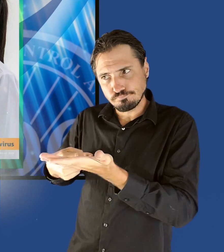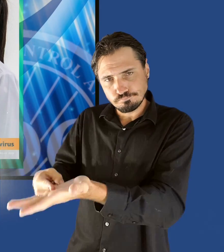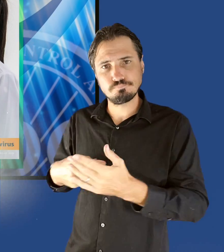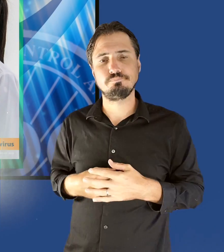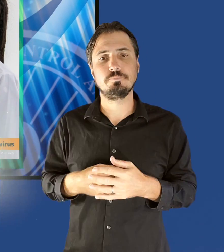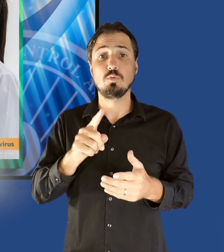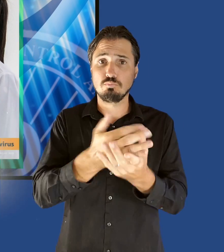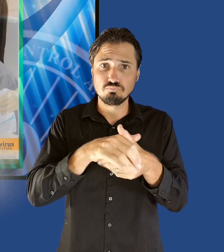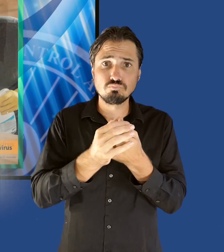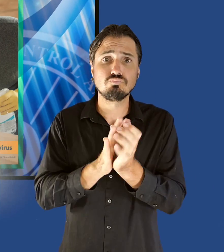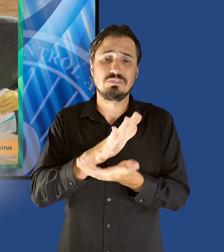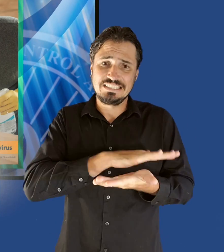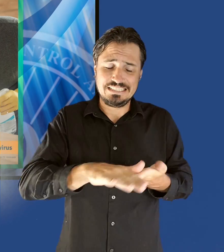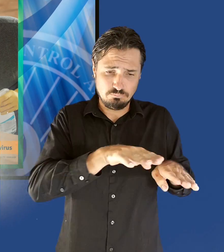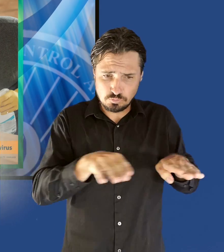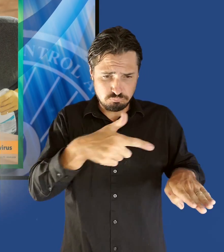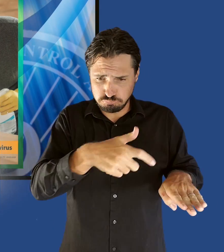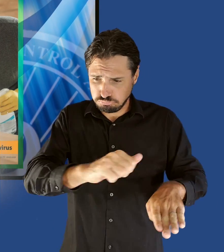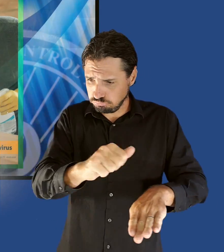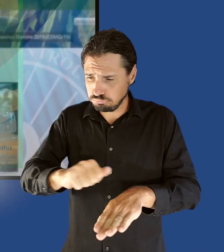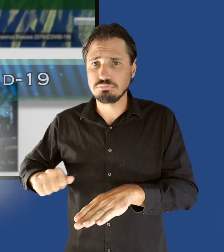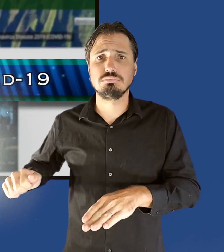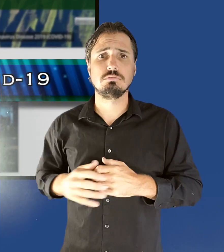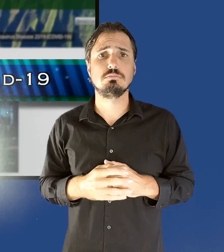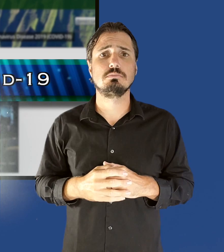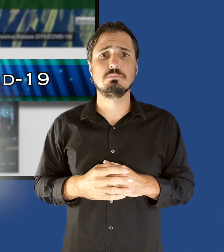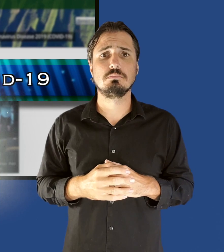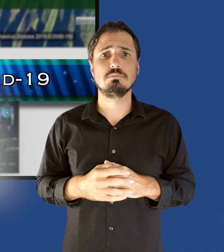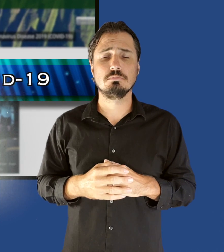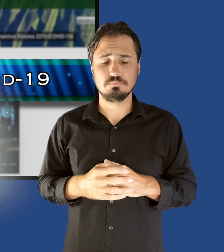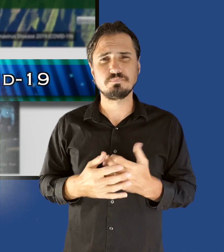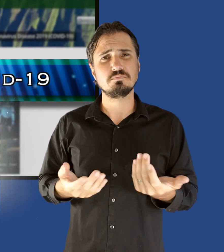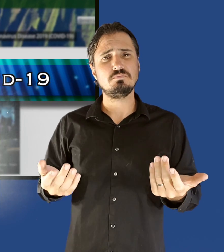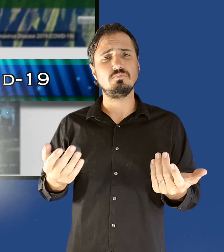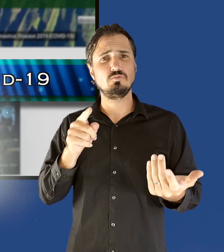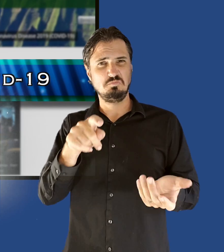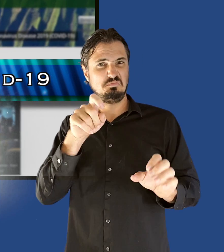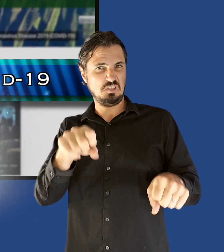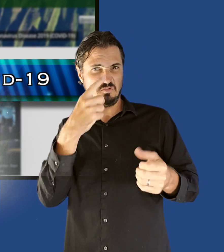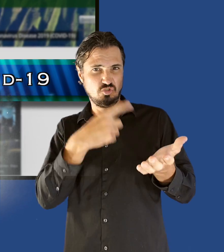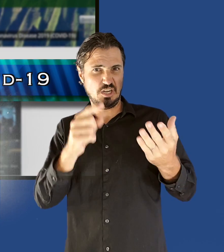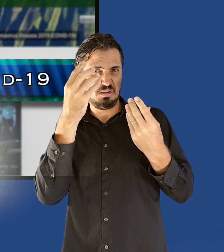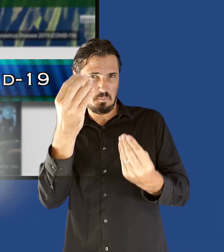Wash your hands frequently and clean surfaces often. Stay informed and connected during this time of social distancing.